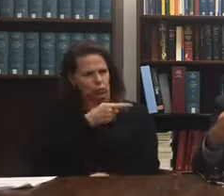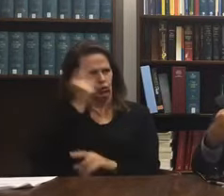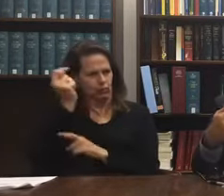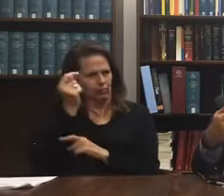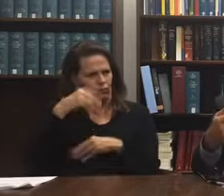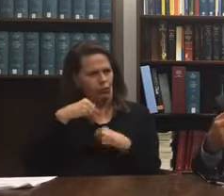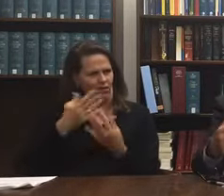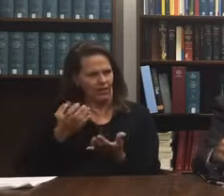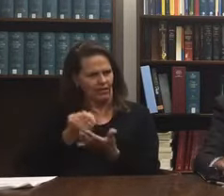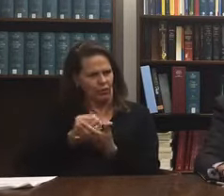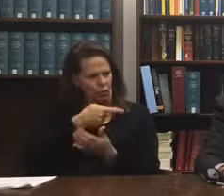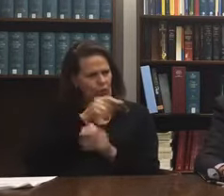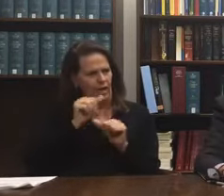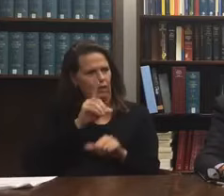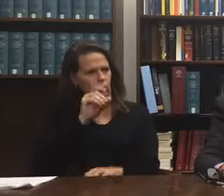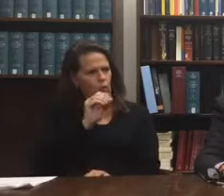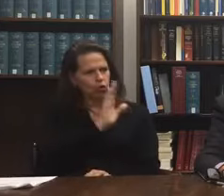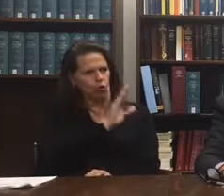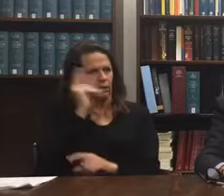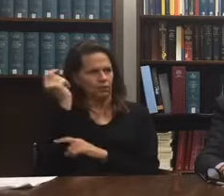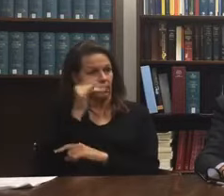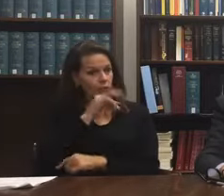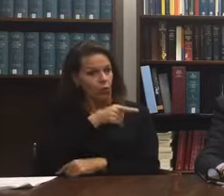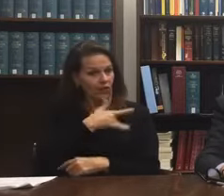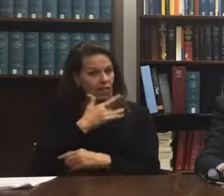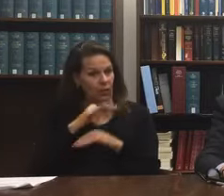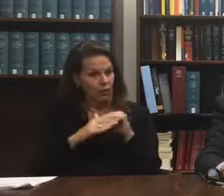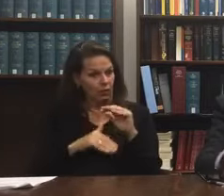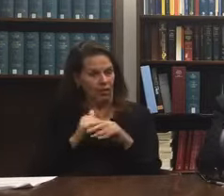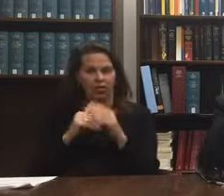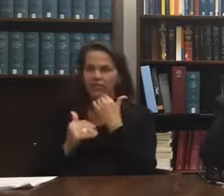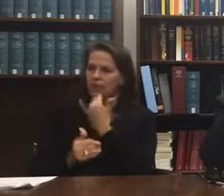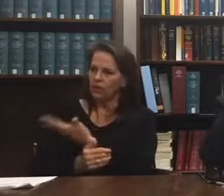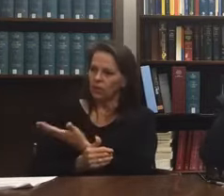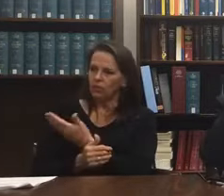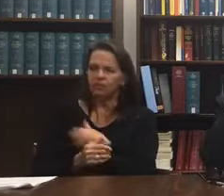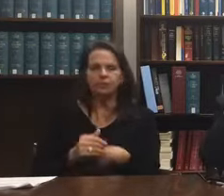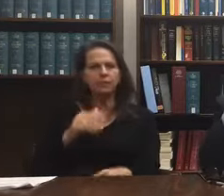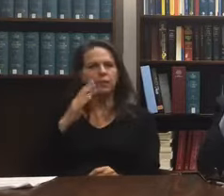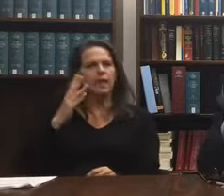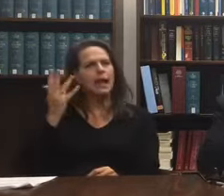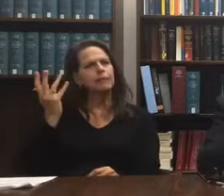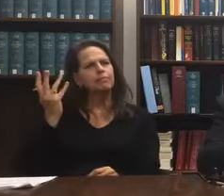through your own testimony if that if you're more comfortable with that so